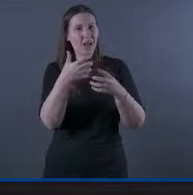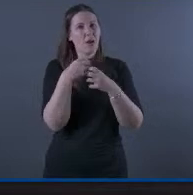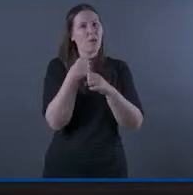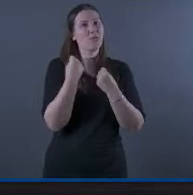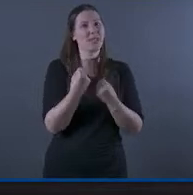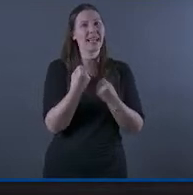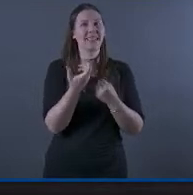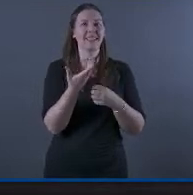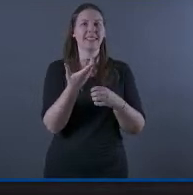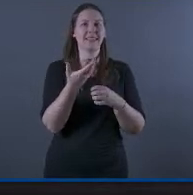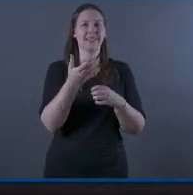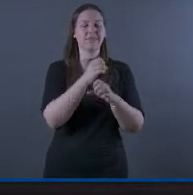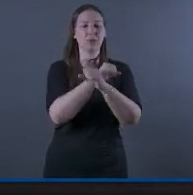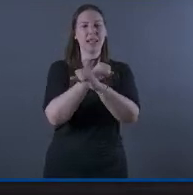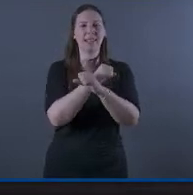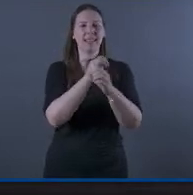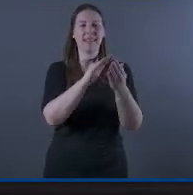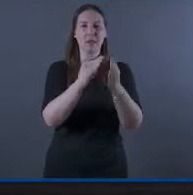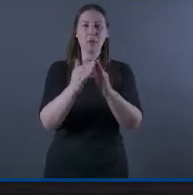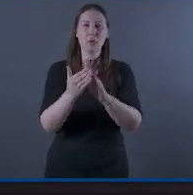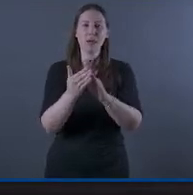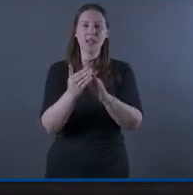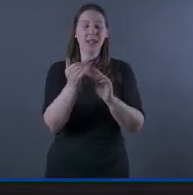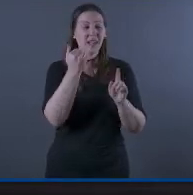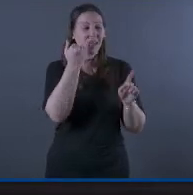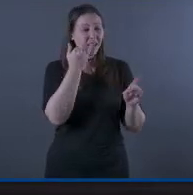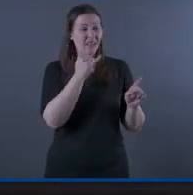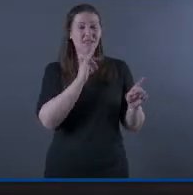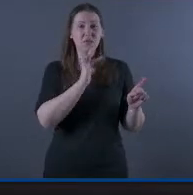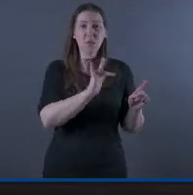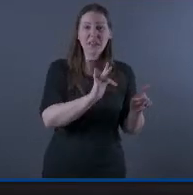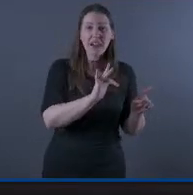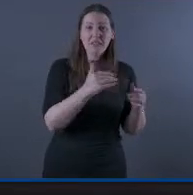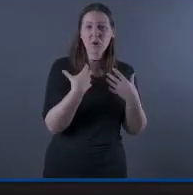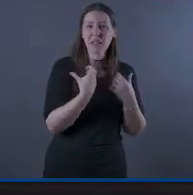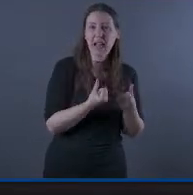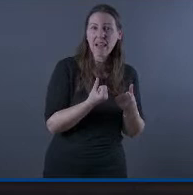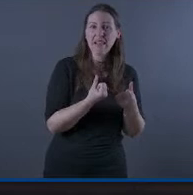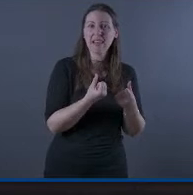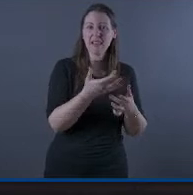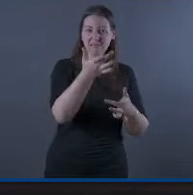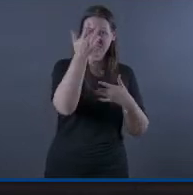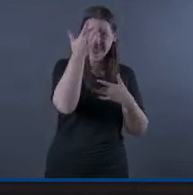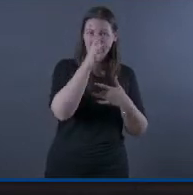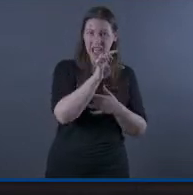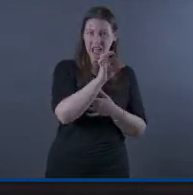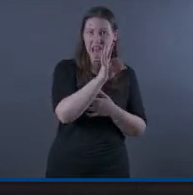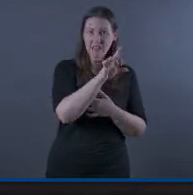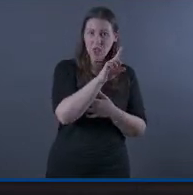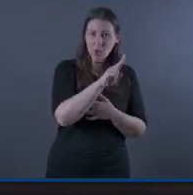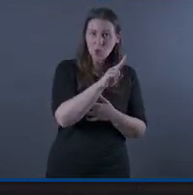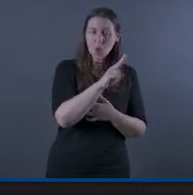they'll feel crummy for a few days or a week, they'll get better. What I'm worried about is when they have the flu and before they manifest symptoms